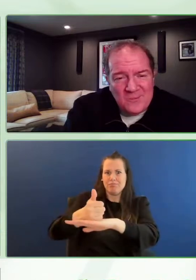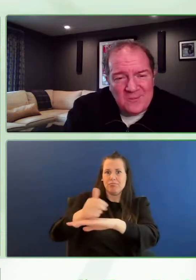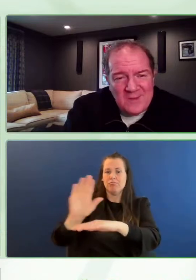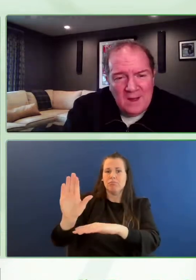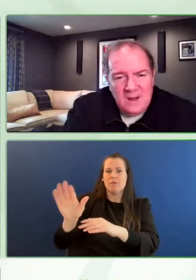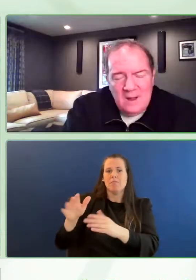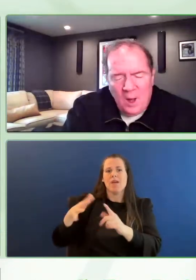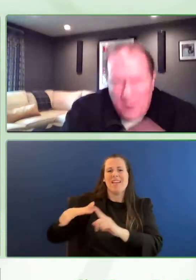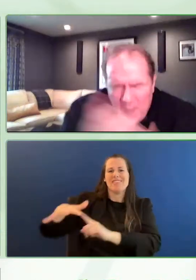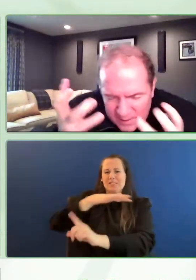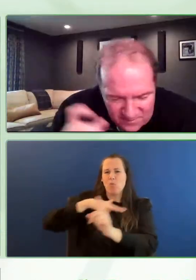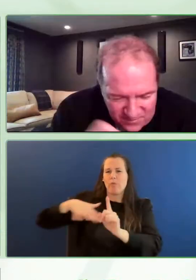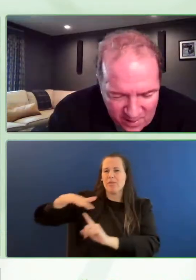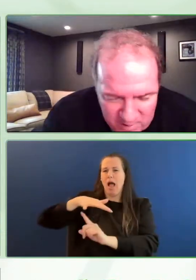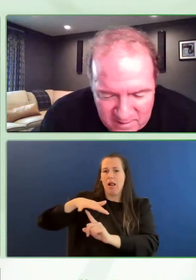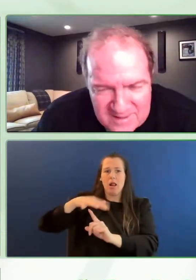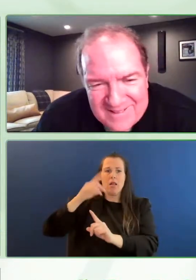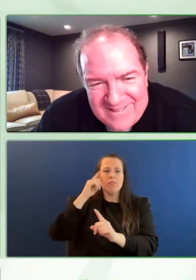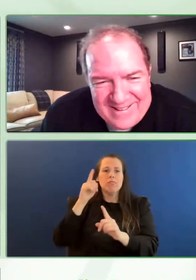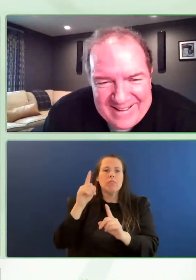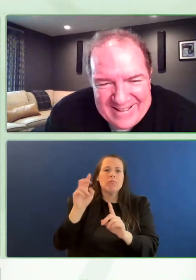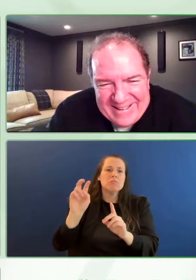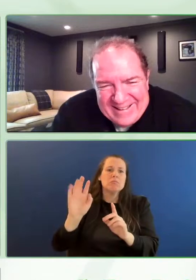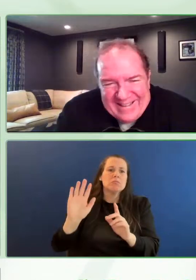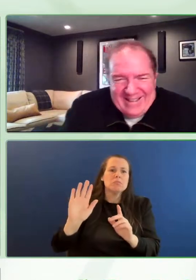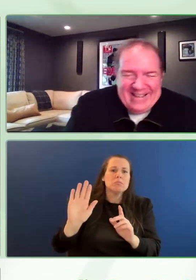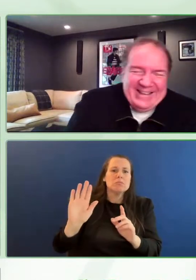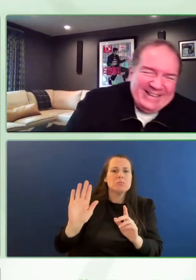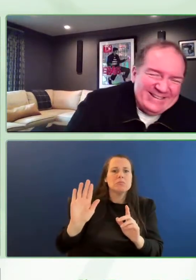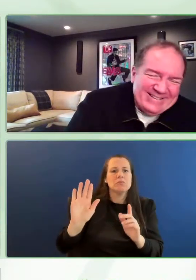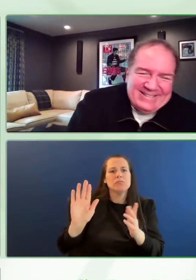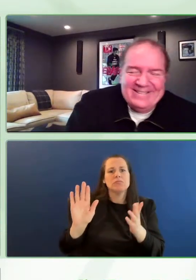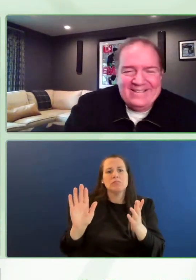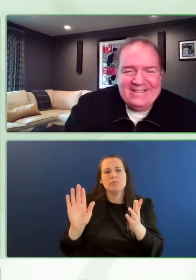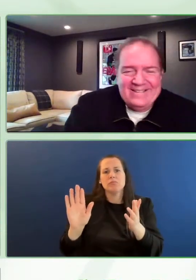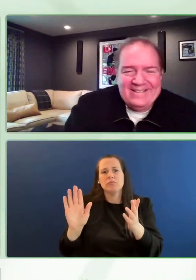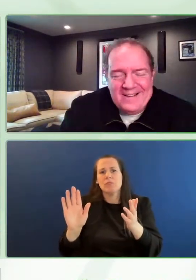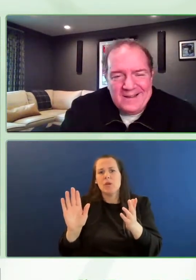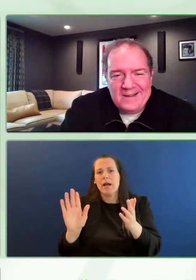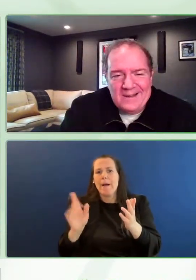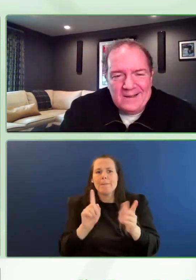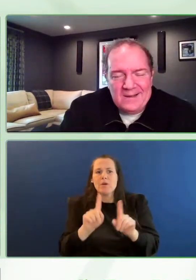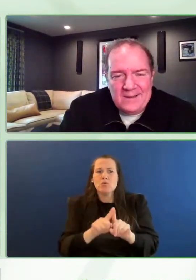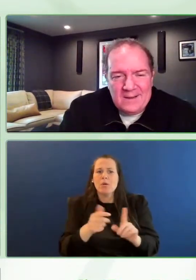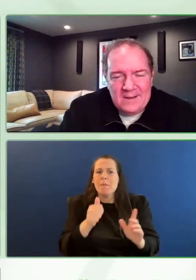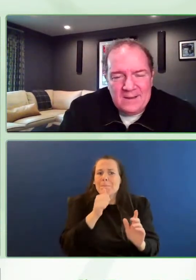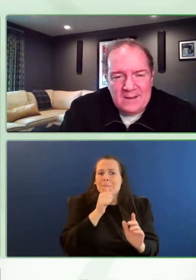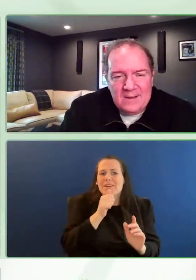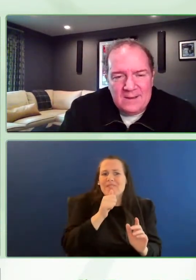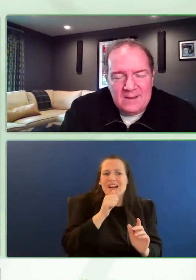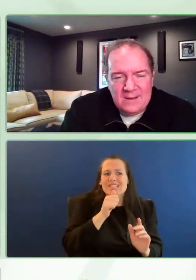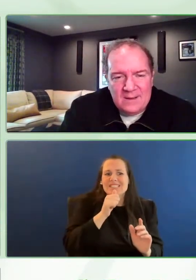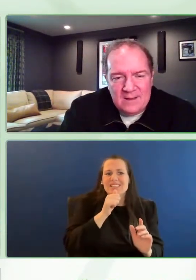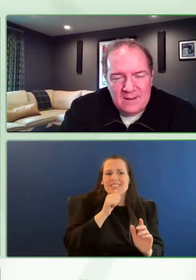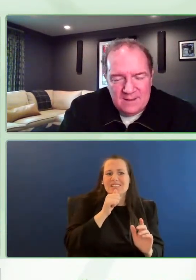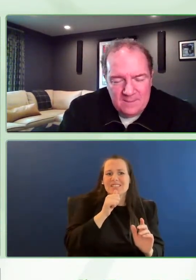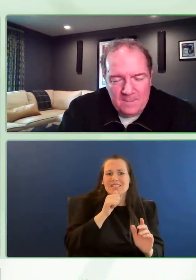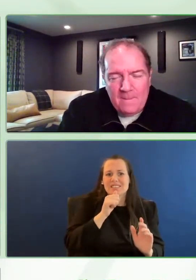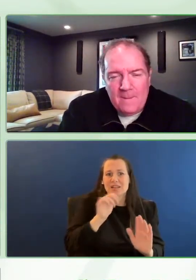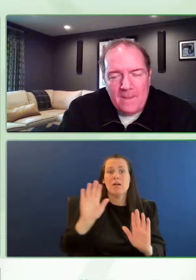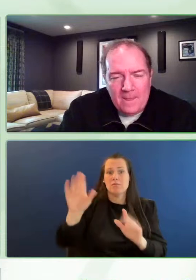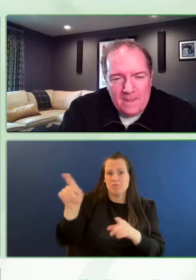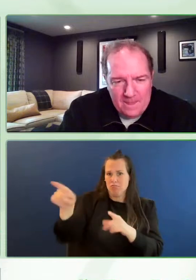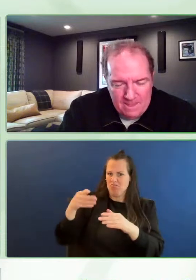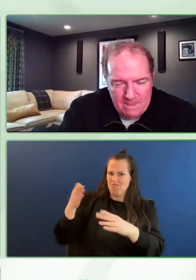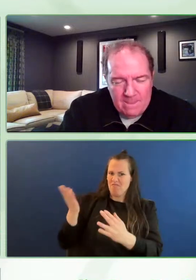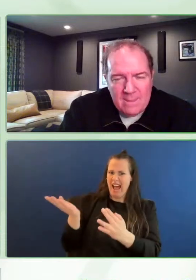So I have got two questions and I will ask you something as well.